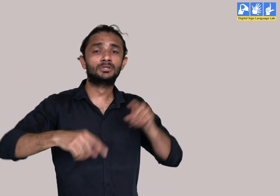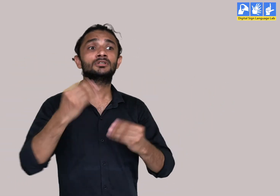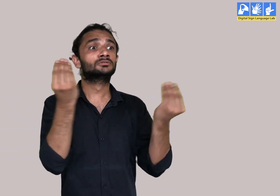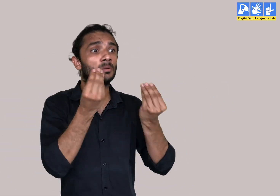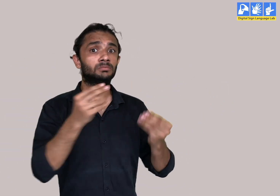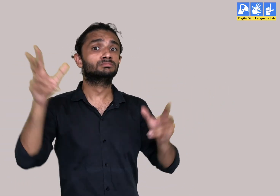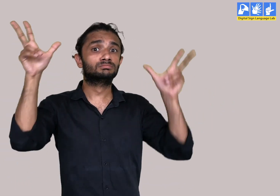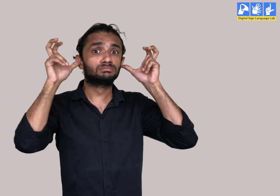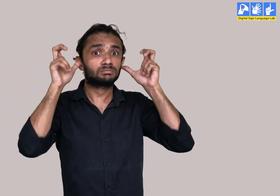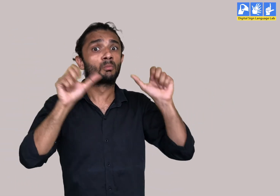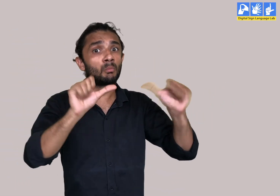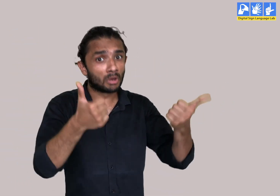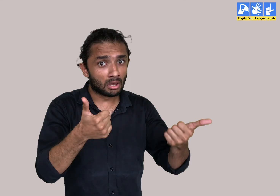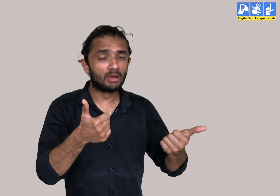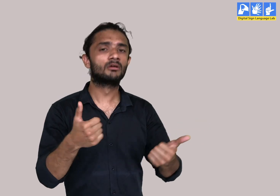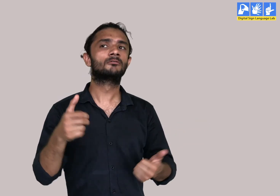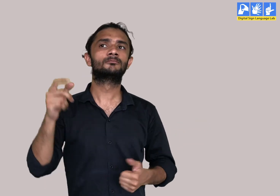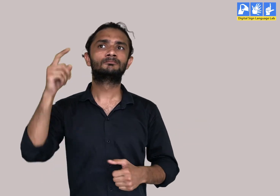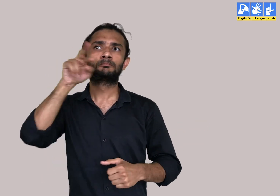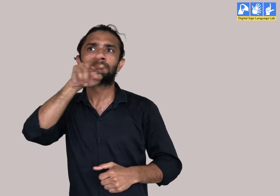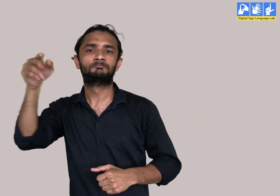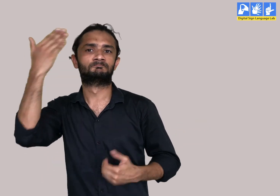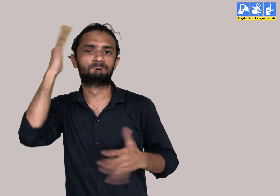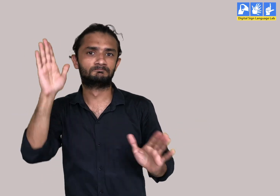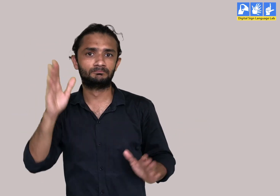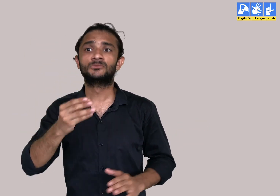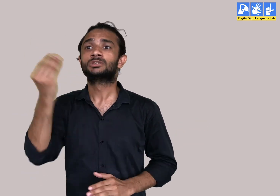Some are able to hear loud sounds but not comprehend what is being said.